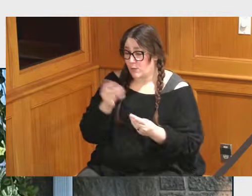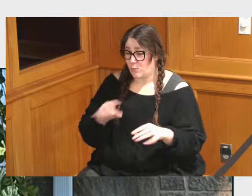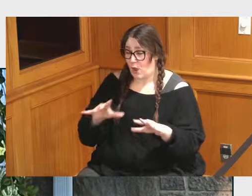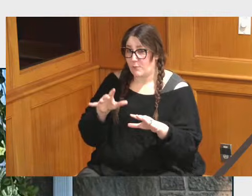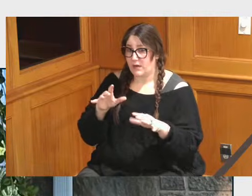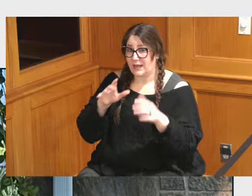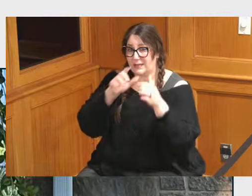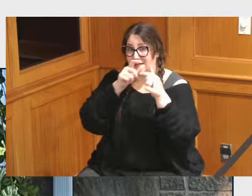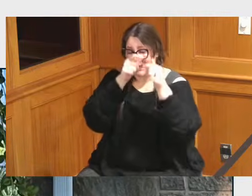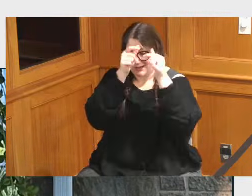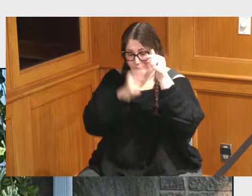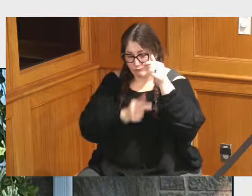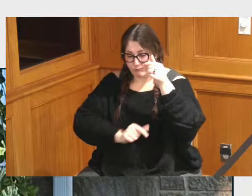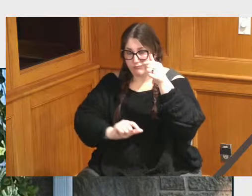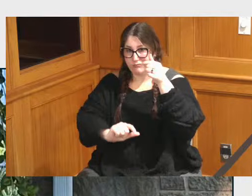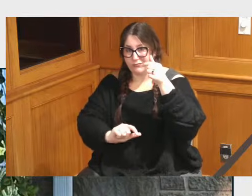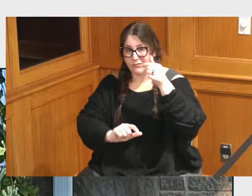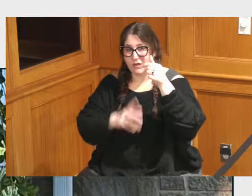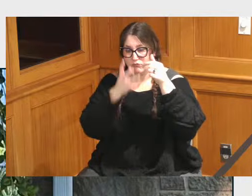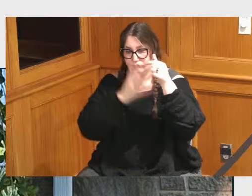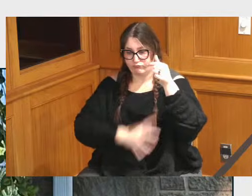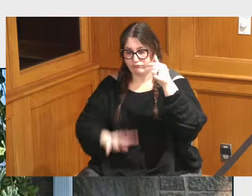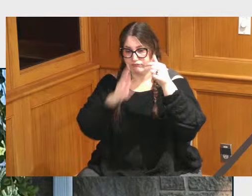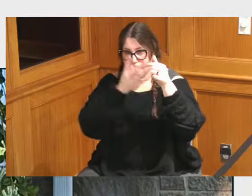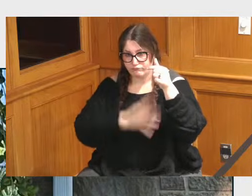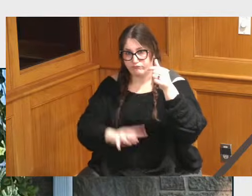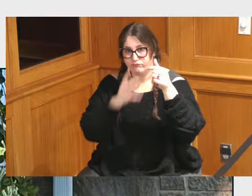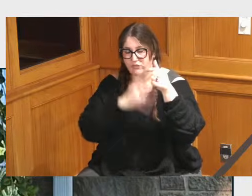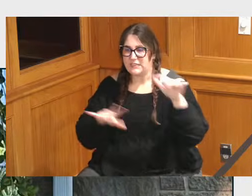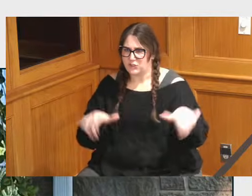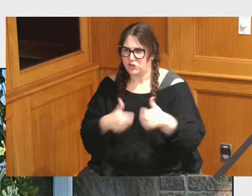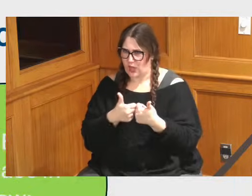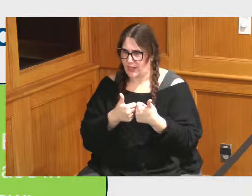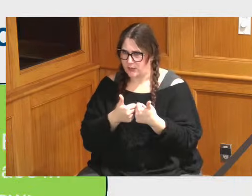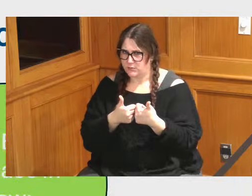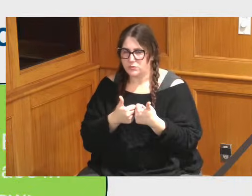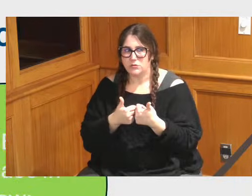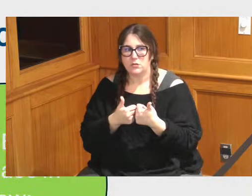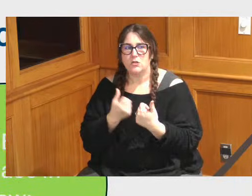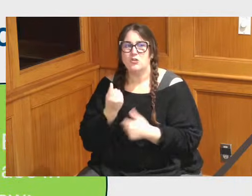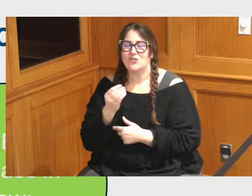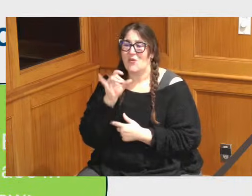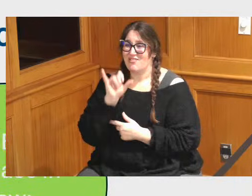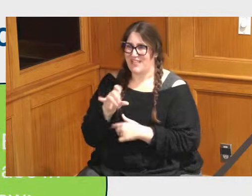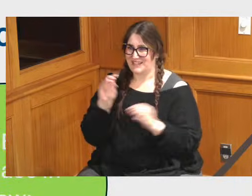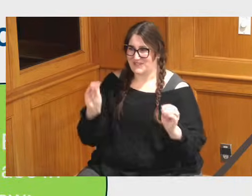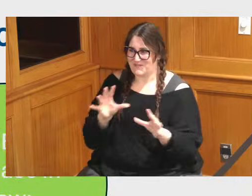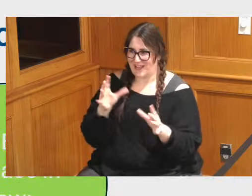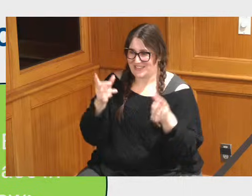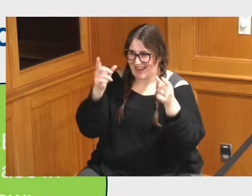challenging for us. Not impossible, challenging. So that's that's where the magic happened.